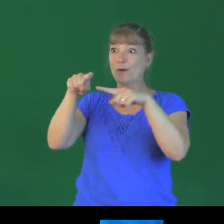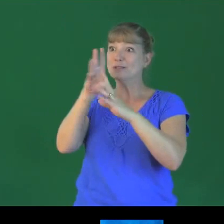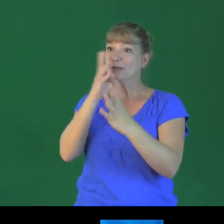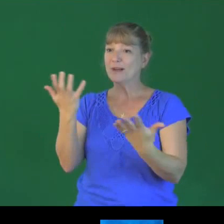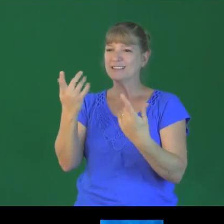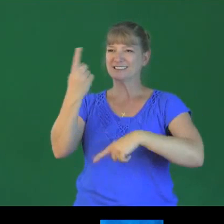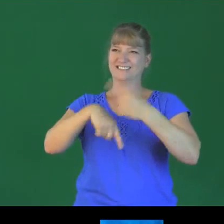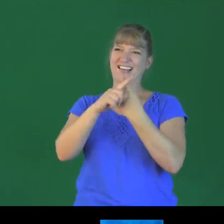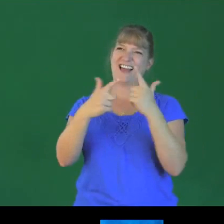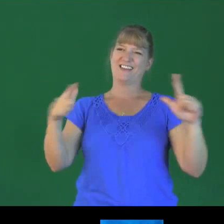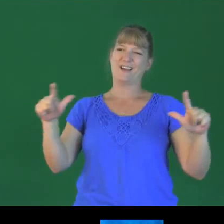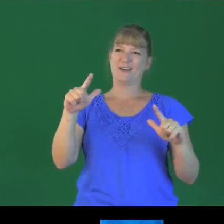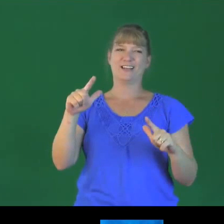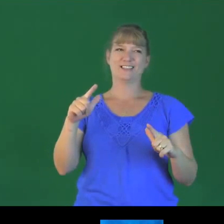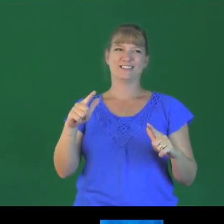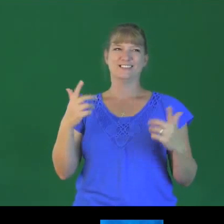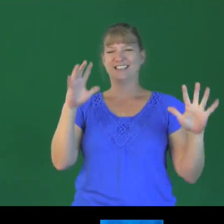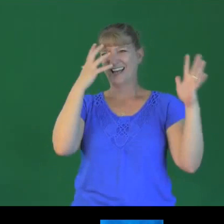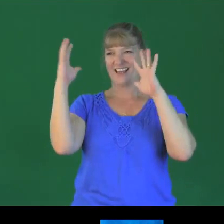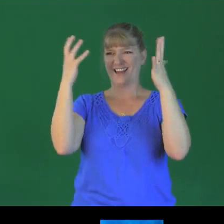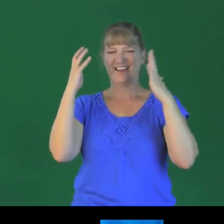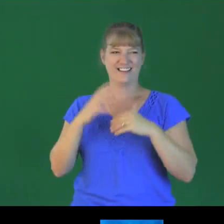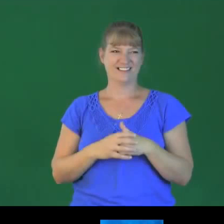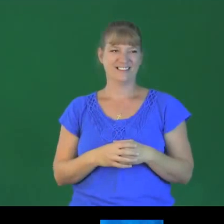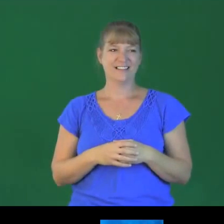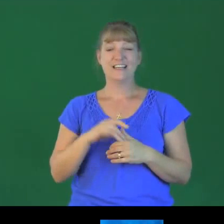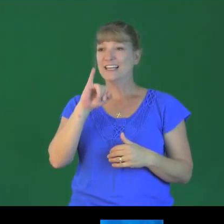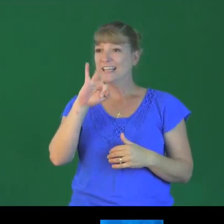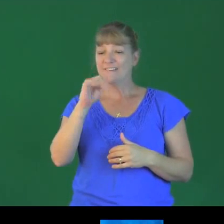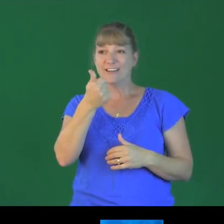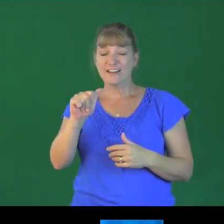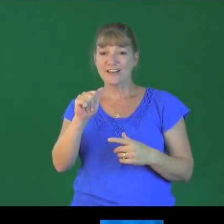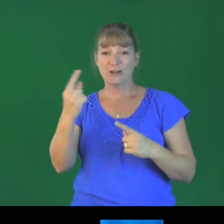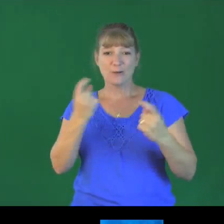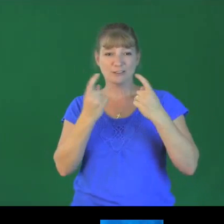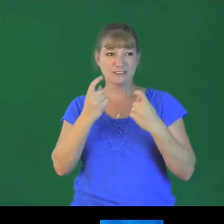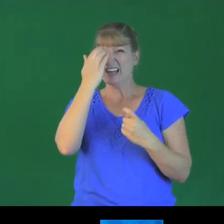Sign language. If there are any questions, I know we only have a minute